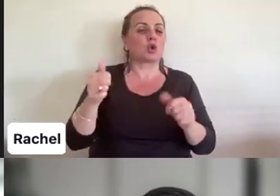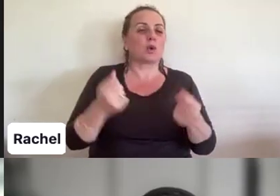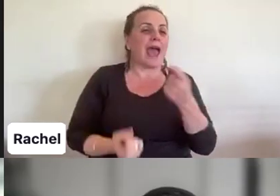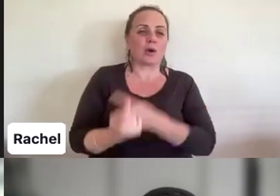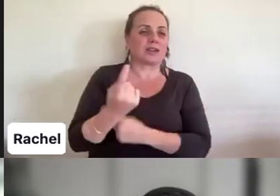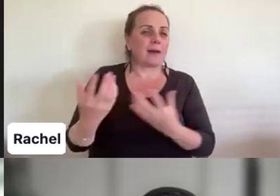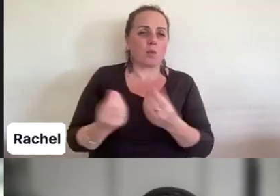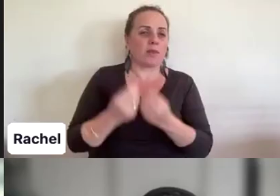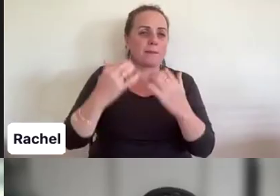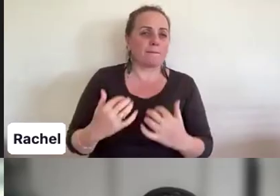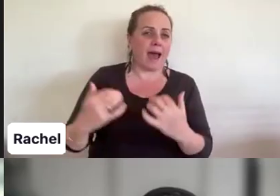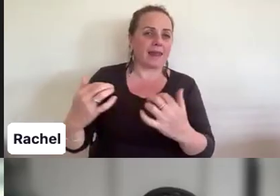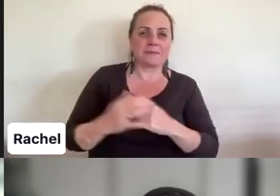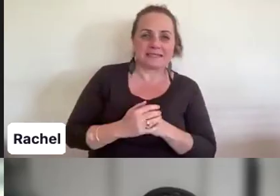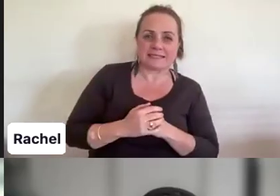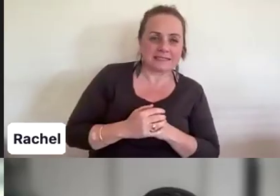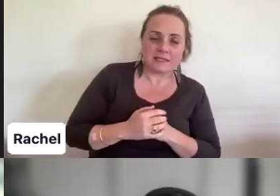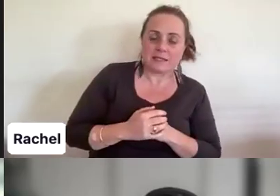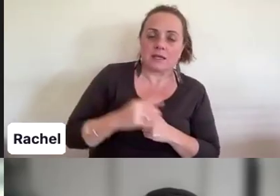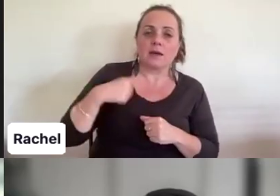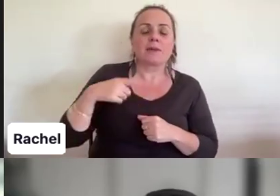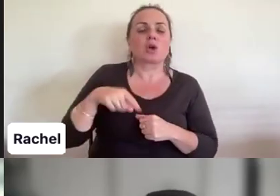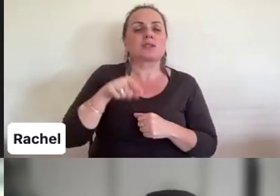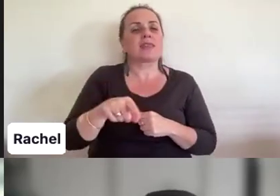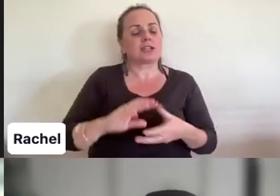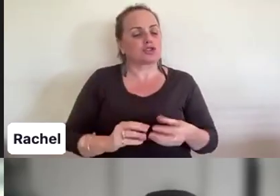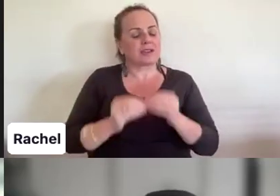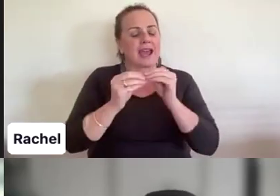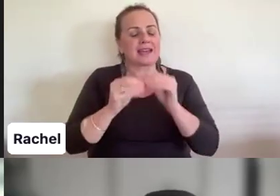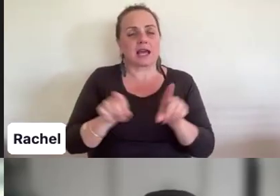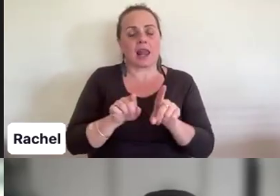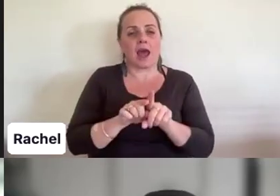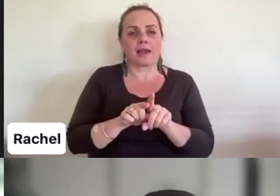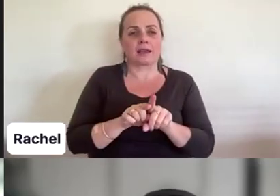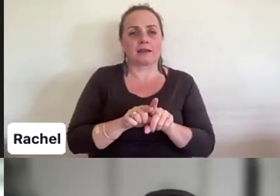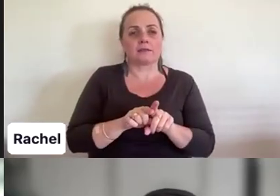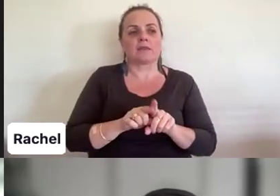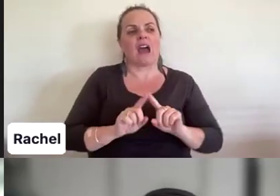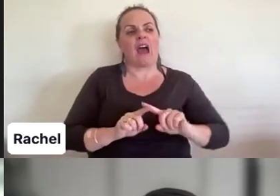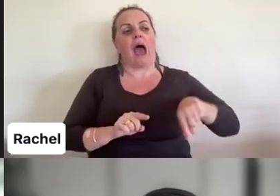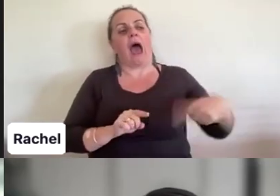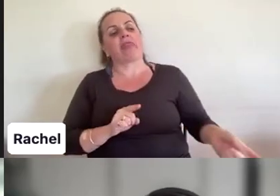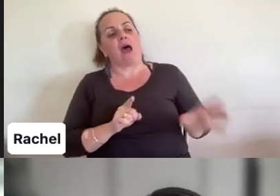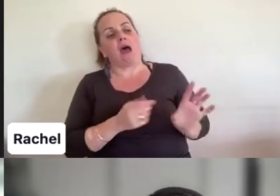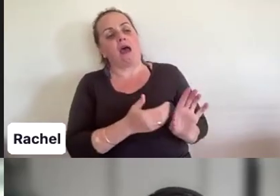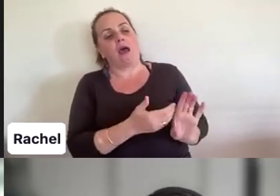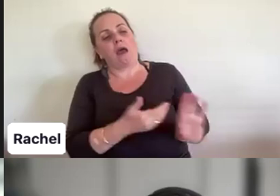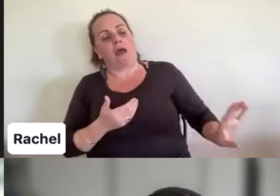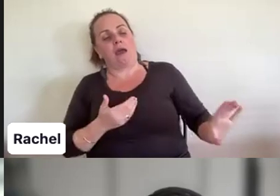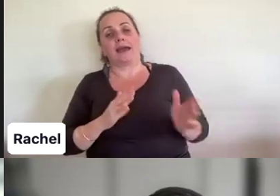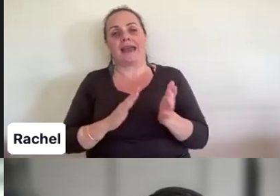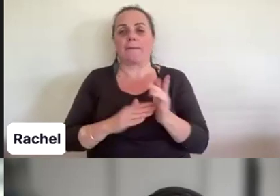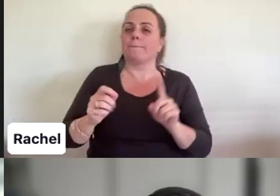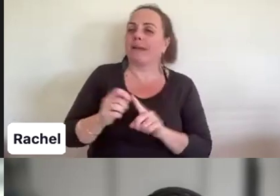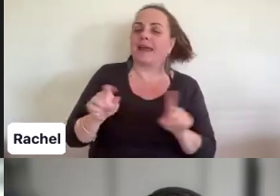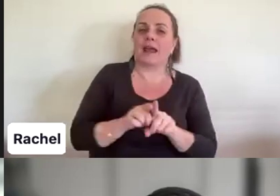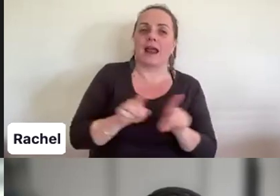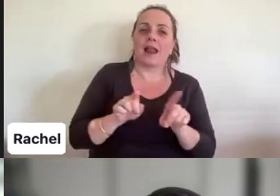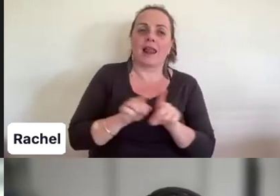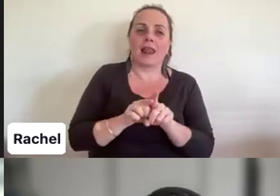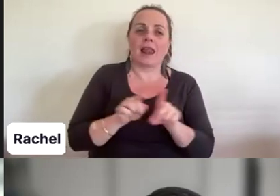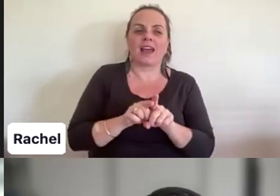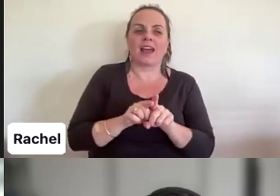because it creates a sense of othering with MPs, that MPs are seen as quota MPs and that's